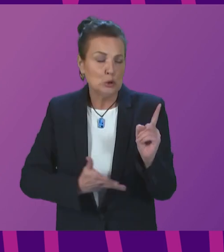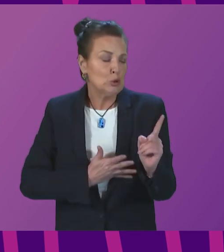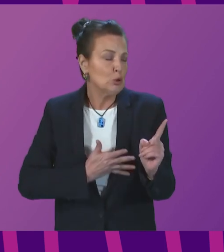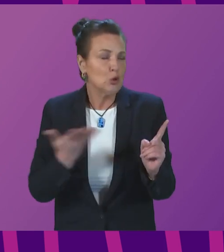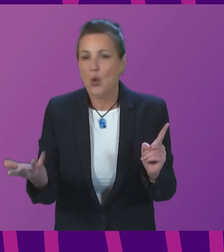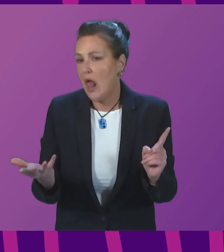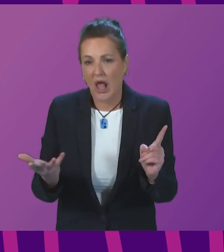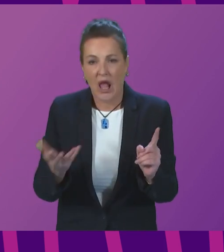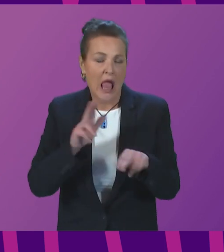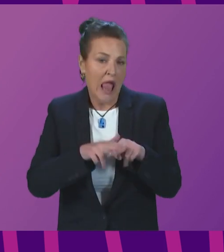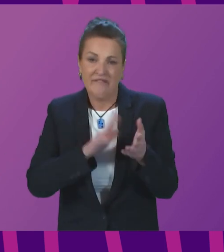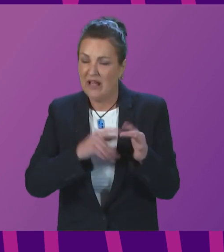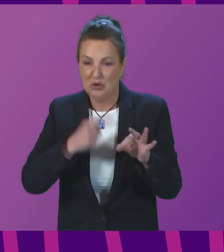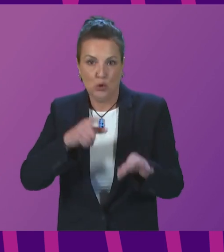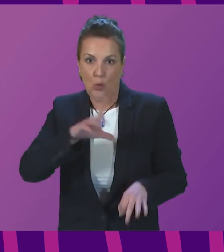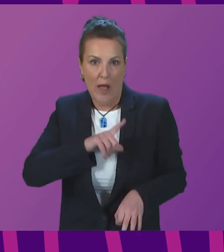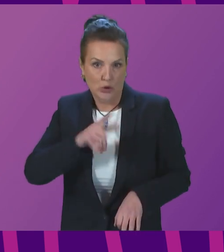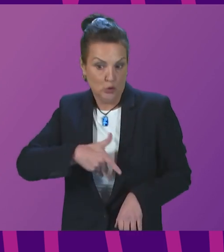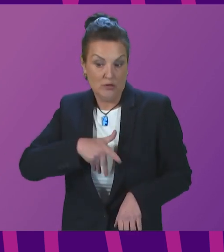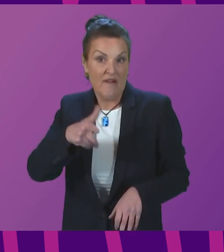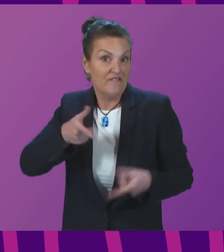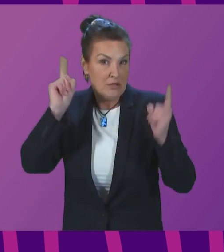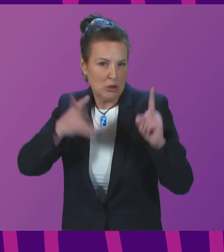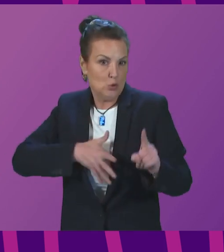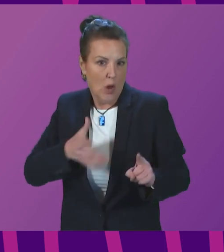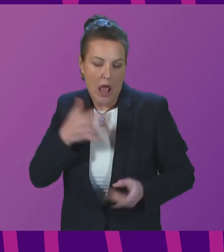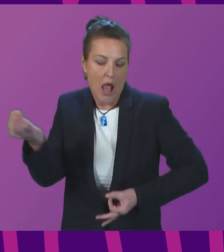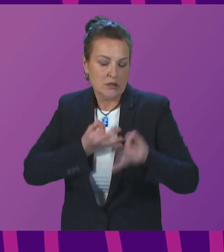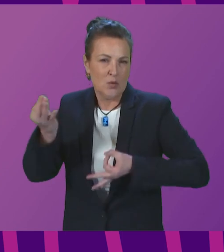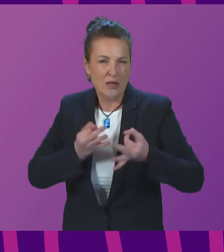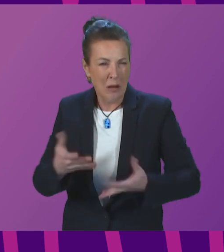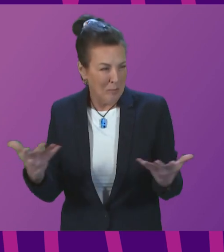hold her to account and seek answers from her, but she did not even make an attempt to give a guarantee.